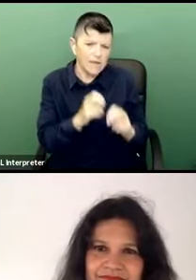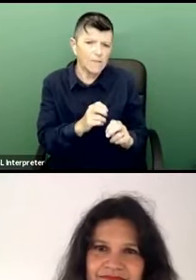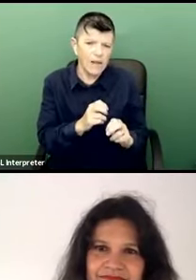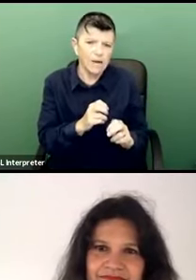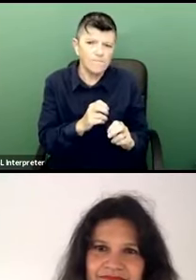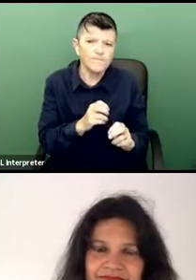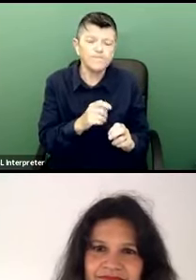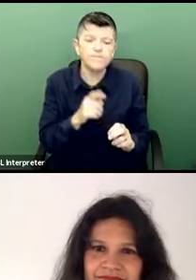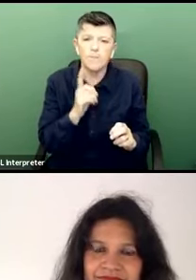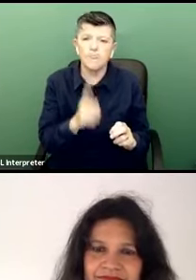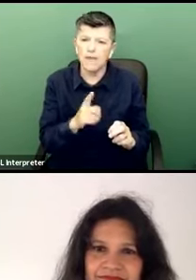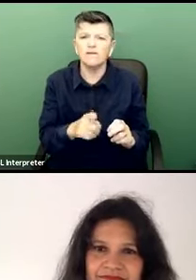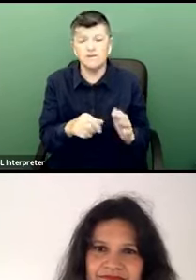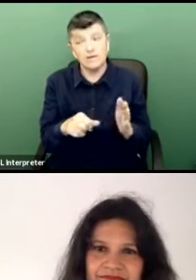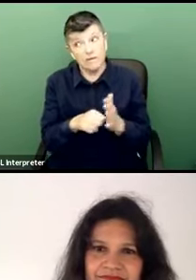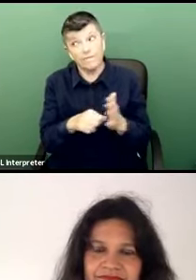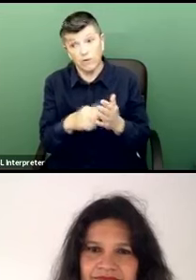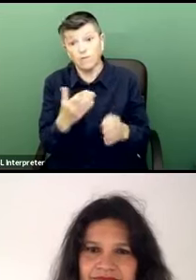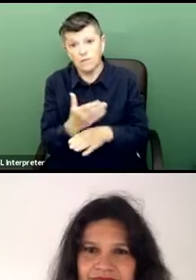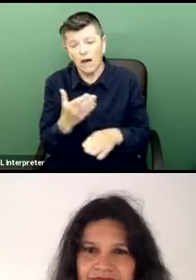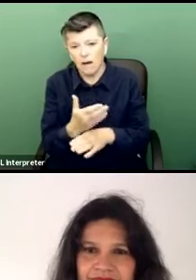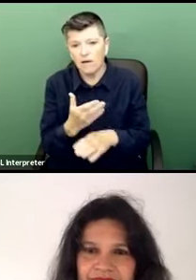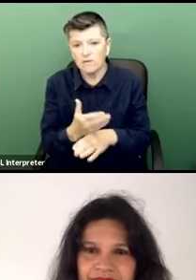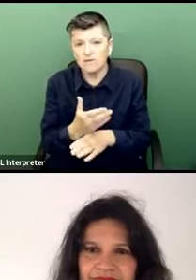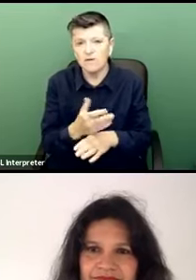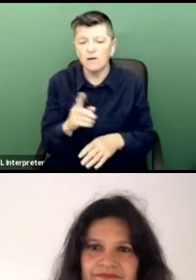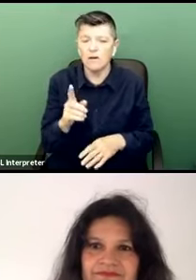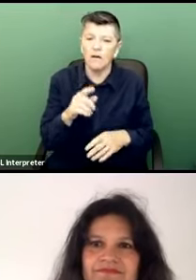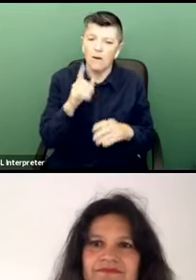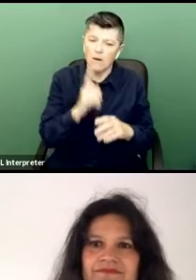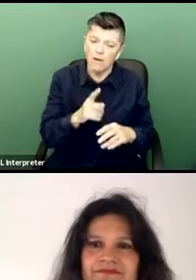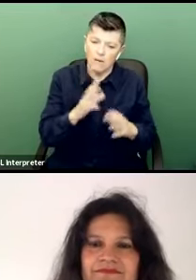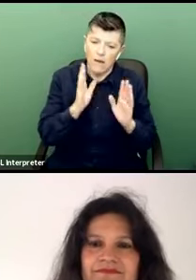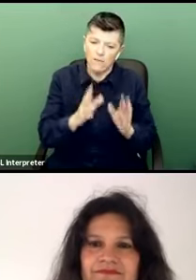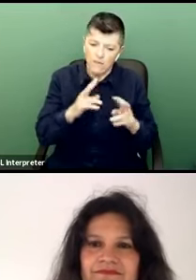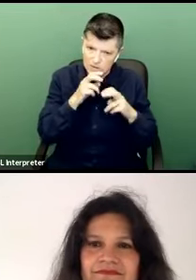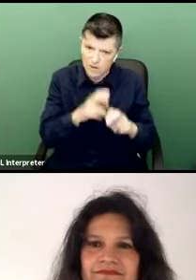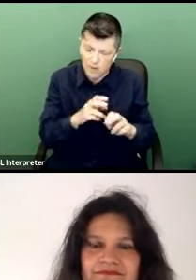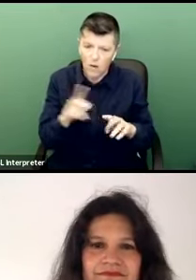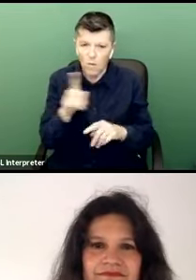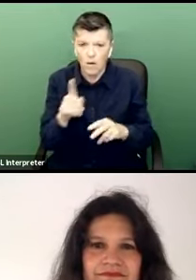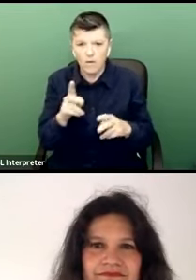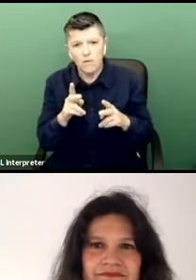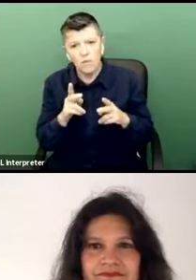if on top of the executive and with the help